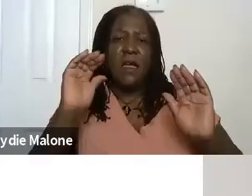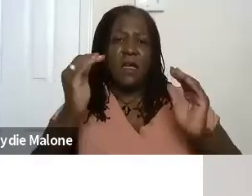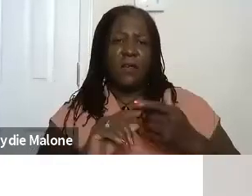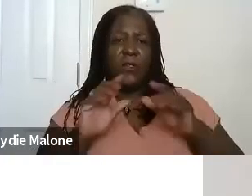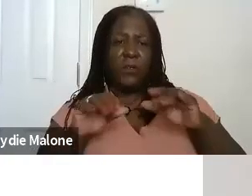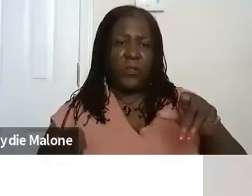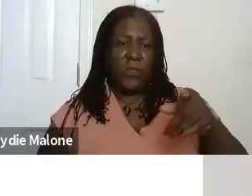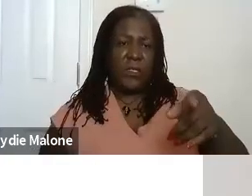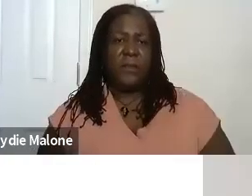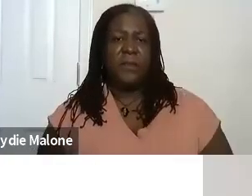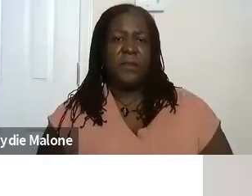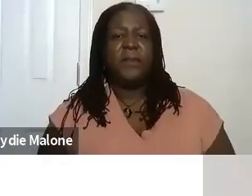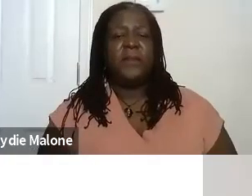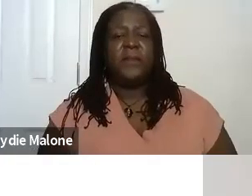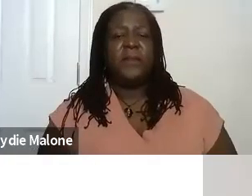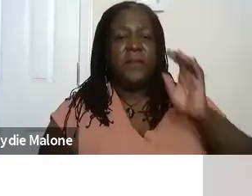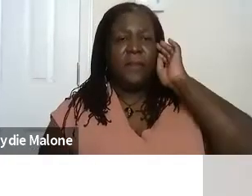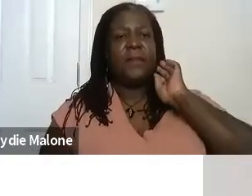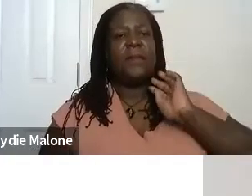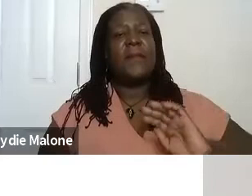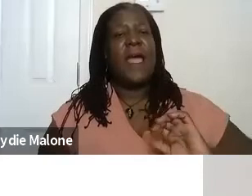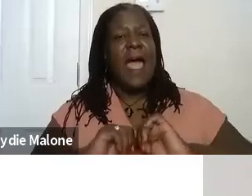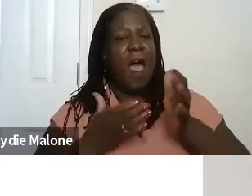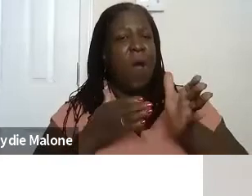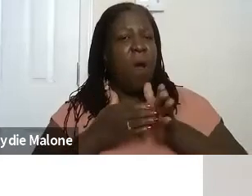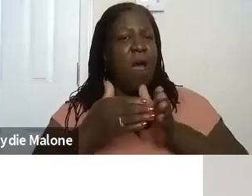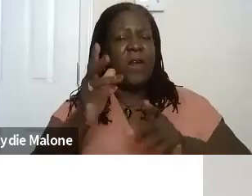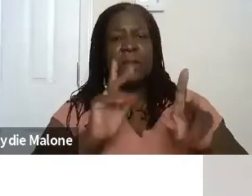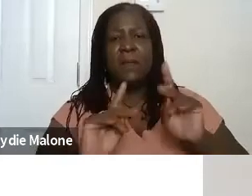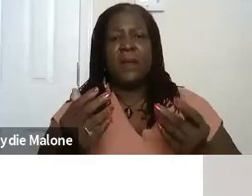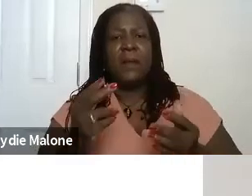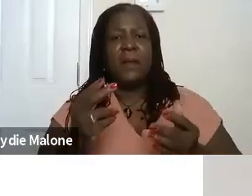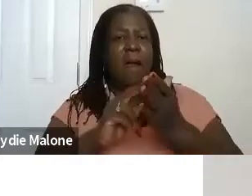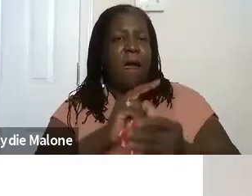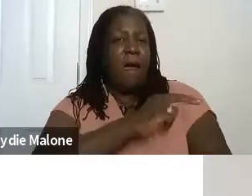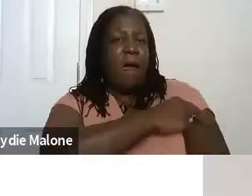to be hospitalized with different diseases in a year and how many deaths we see from